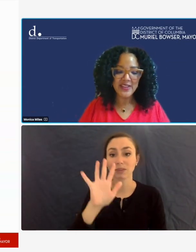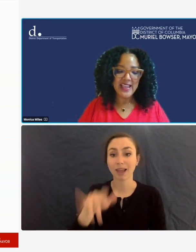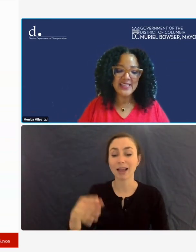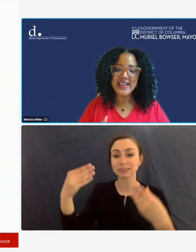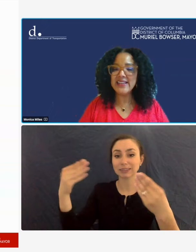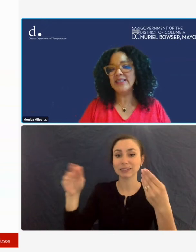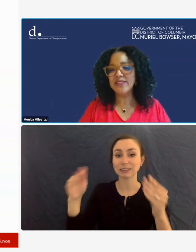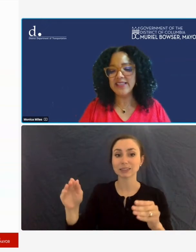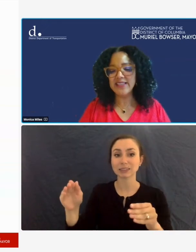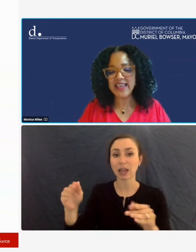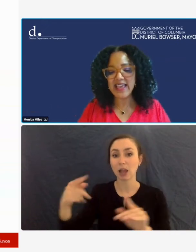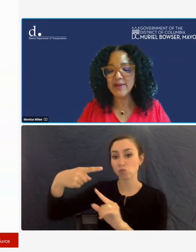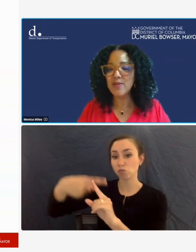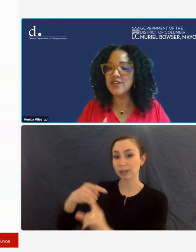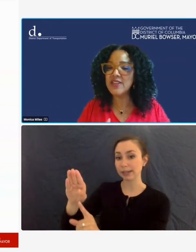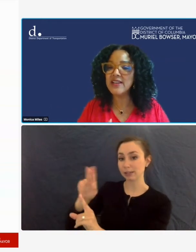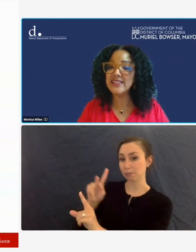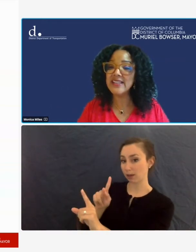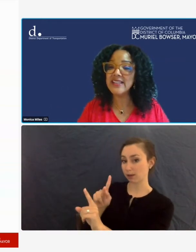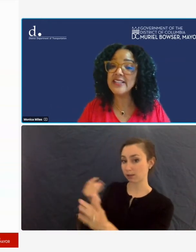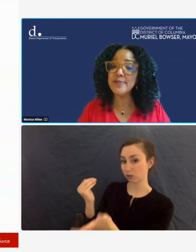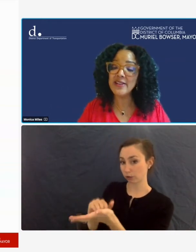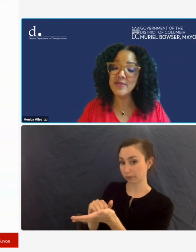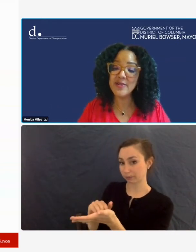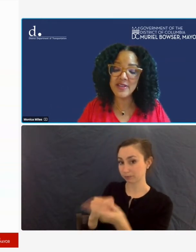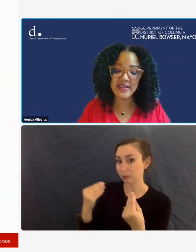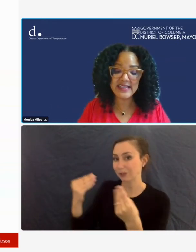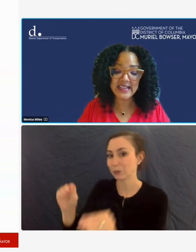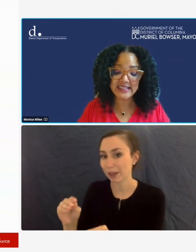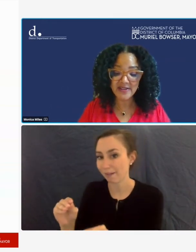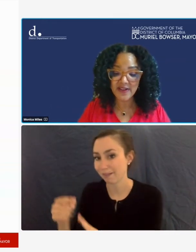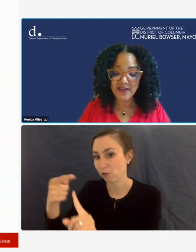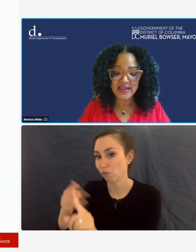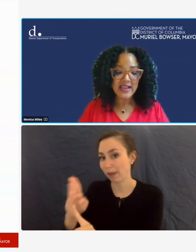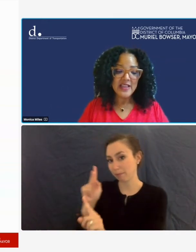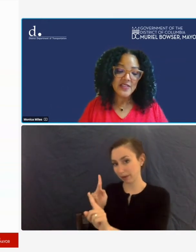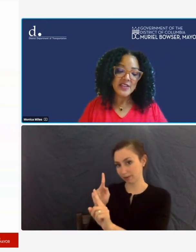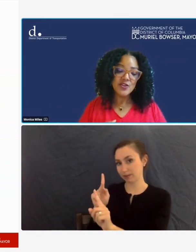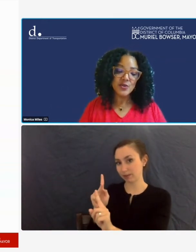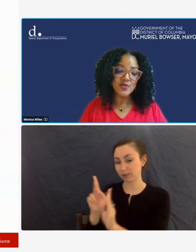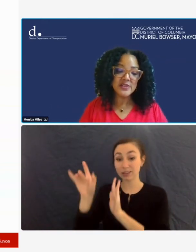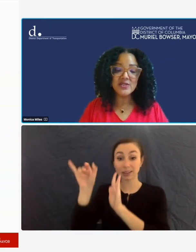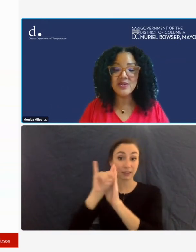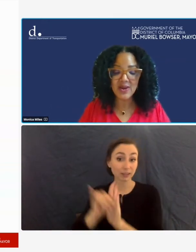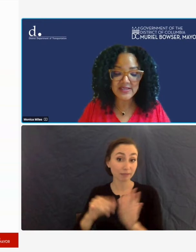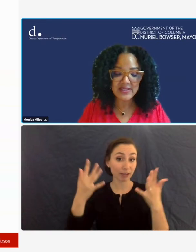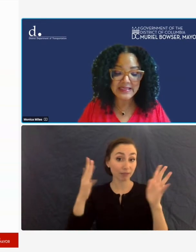and that is something that when a sales lease back agreement is identified then your rental costs are